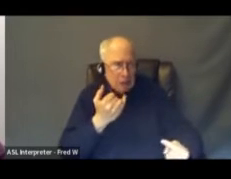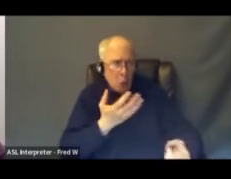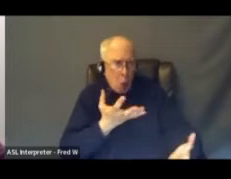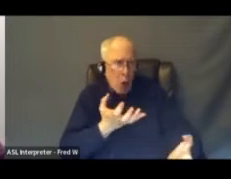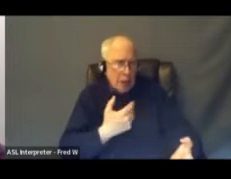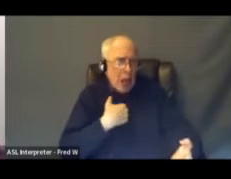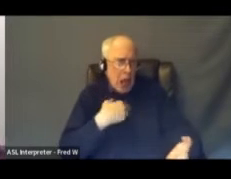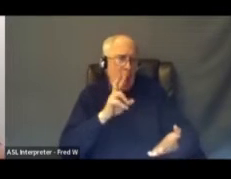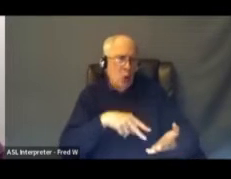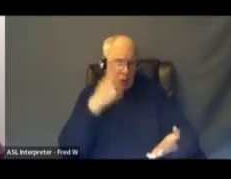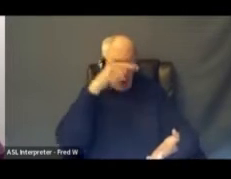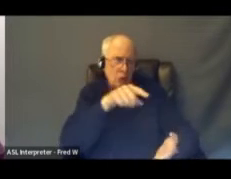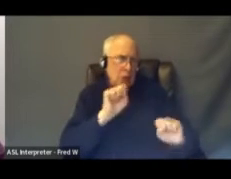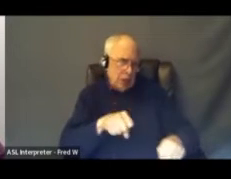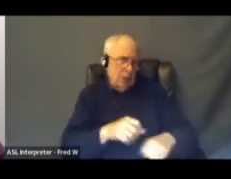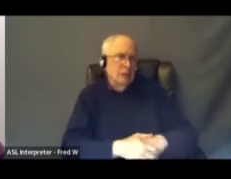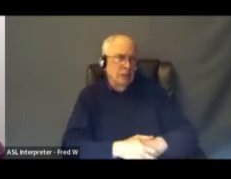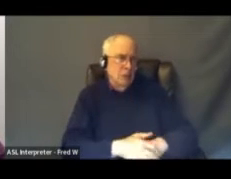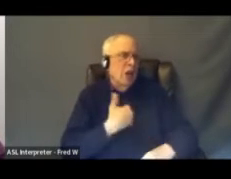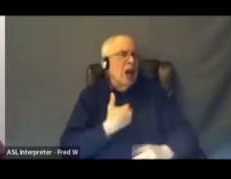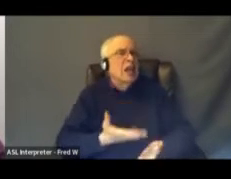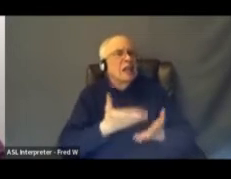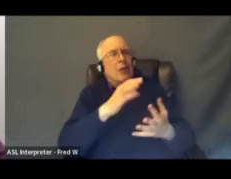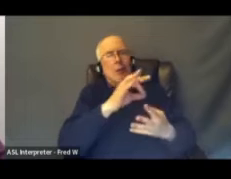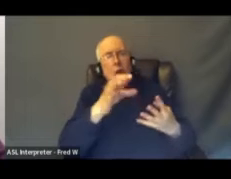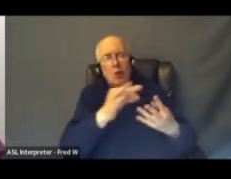it out loud. So I give options. As we know, with brain injury